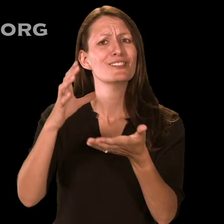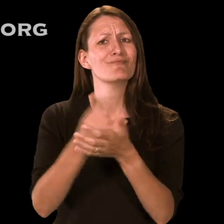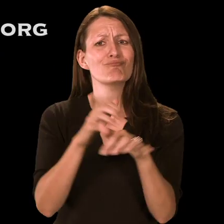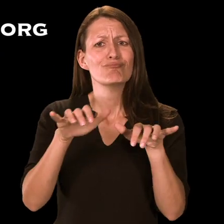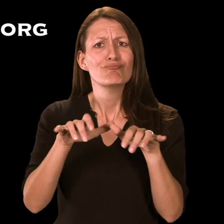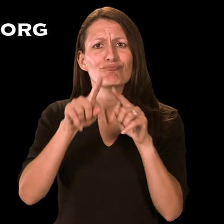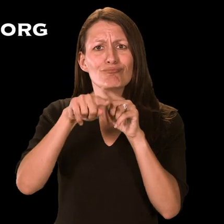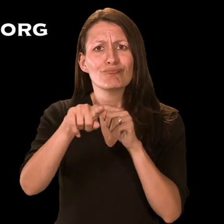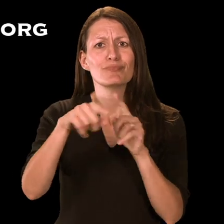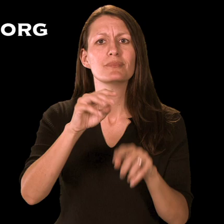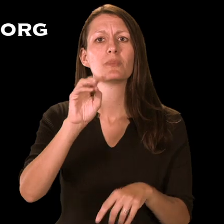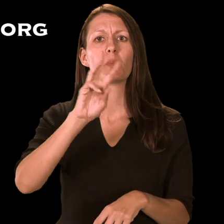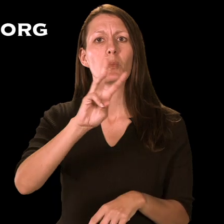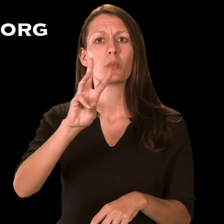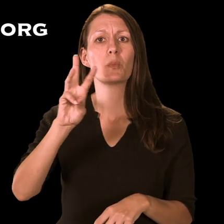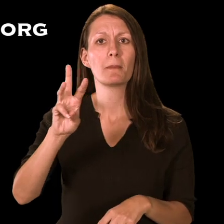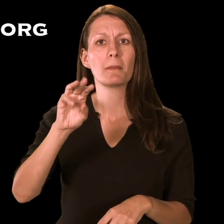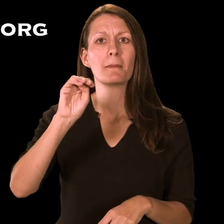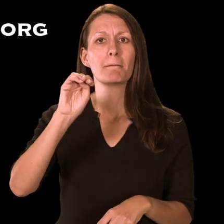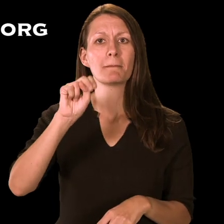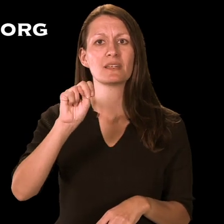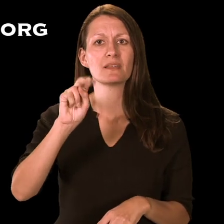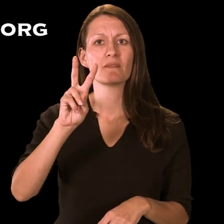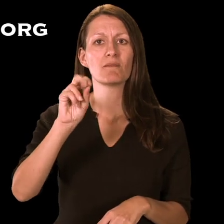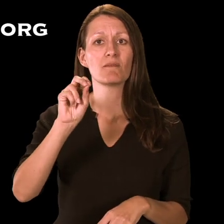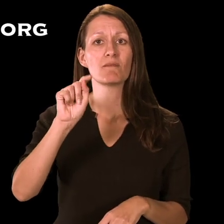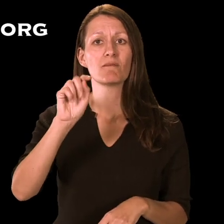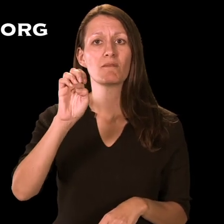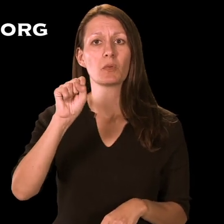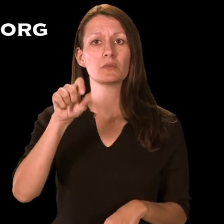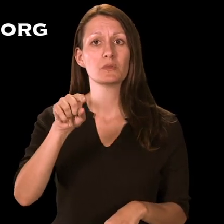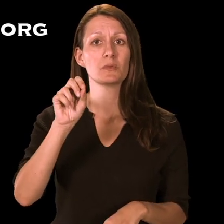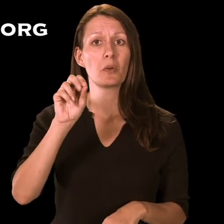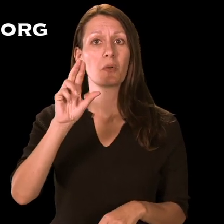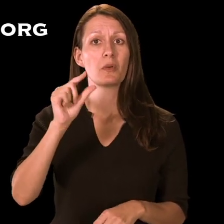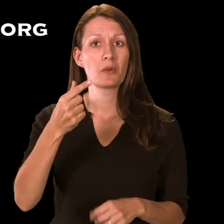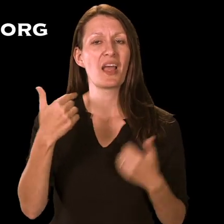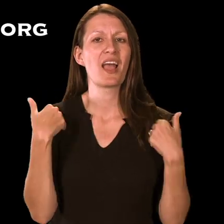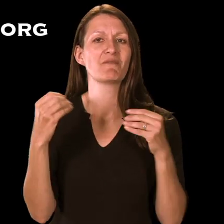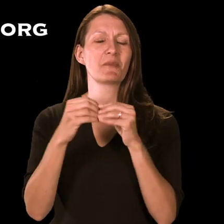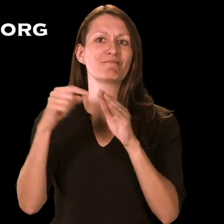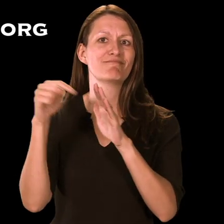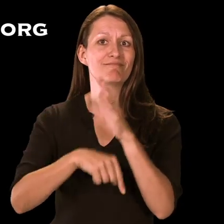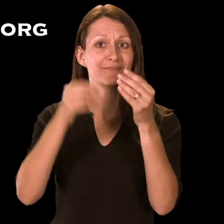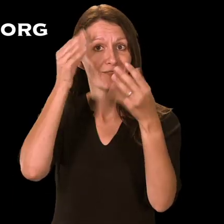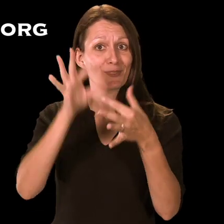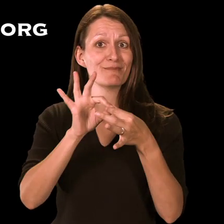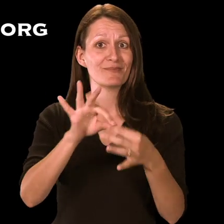For more information, go to www.mnvotes.org.